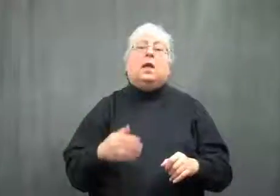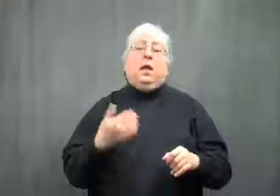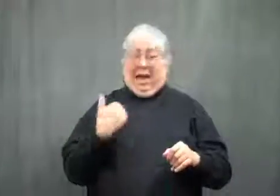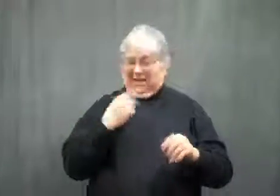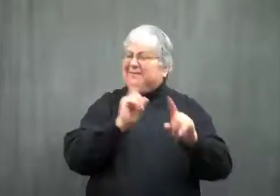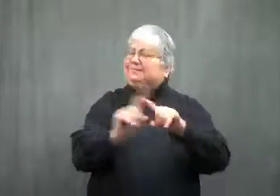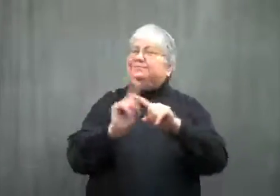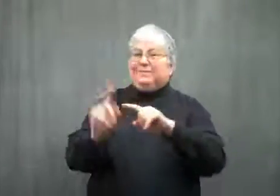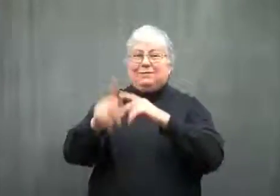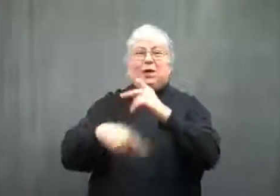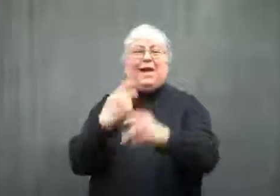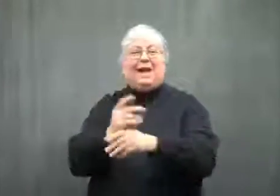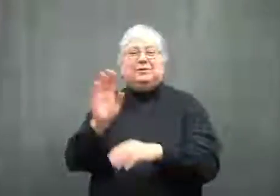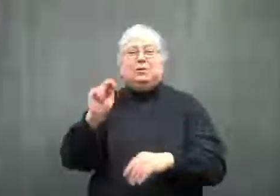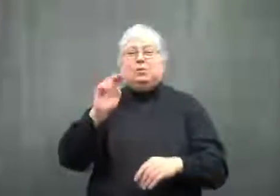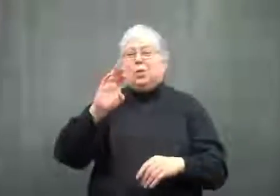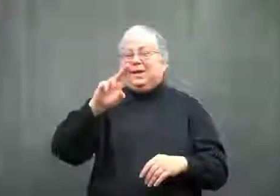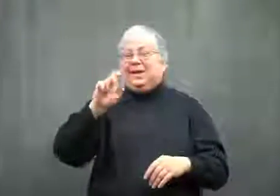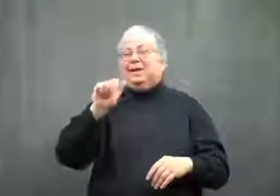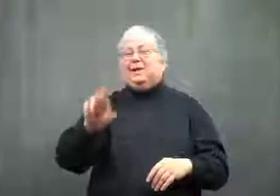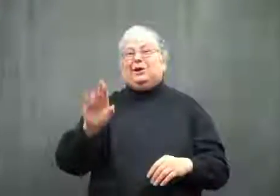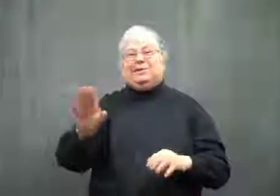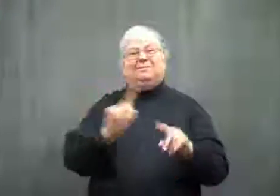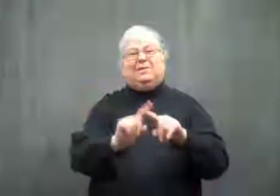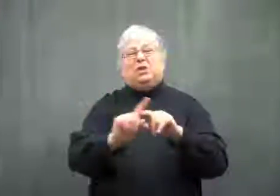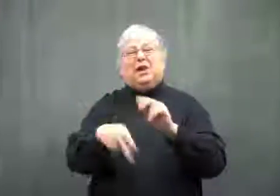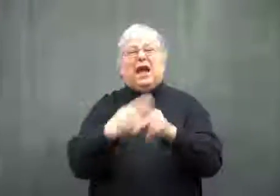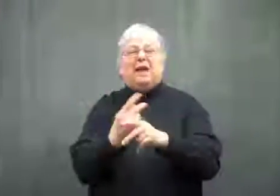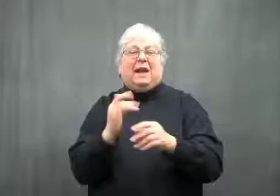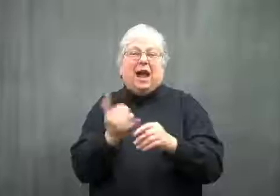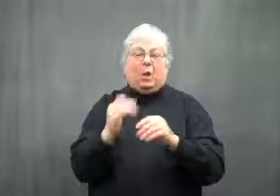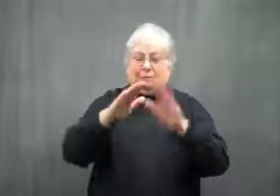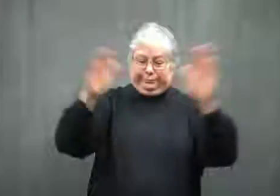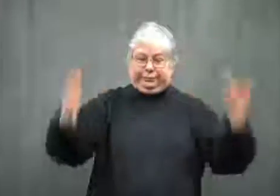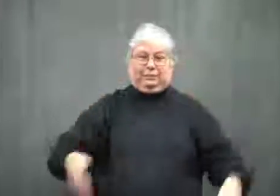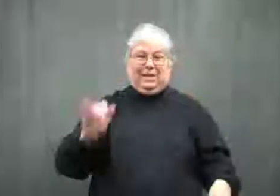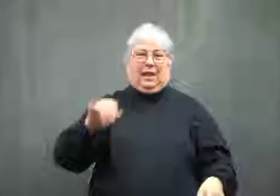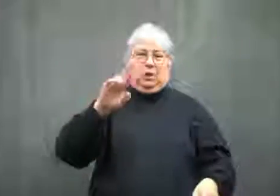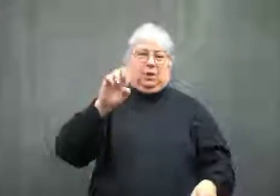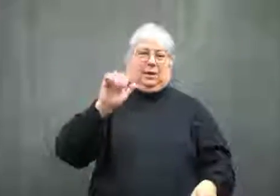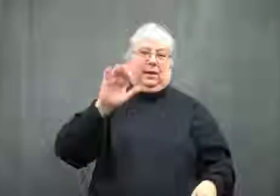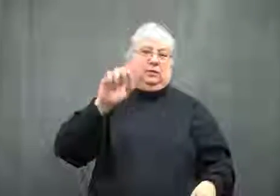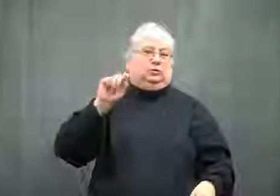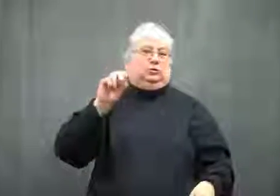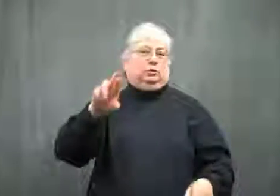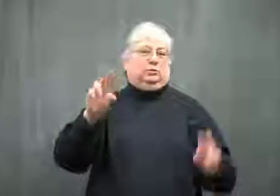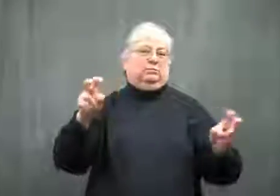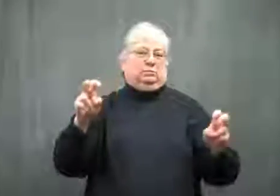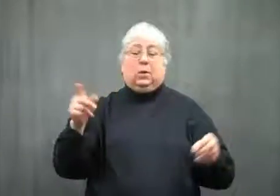There are different types of nuclear reactors.